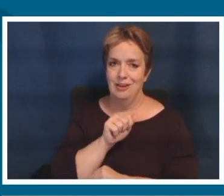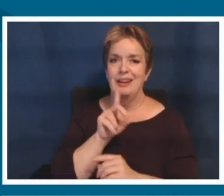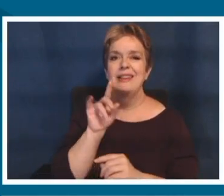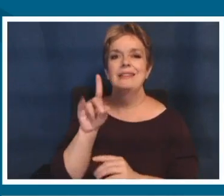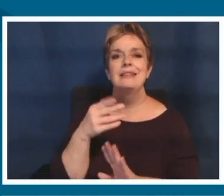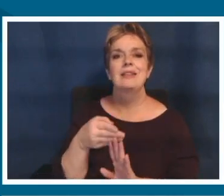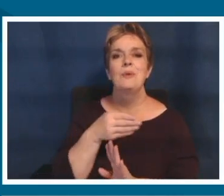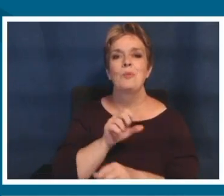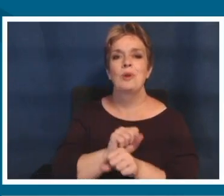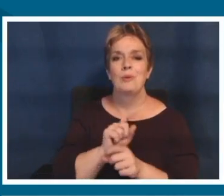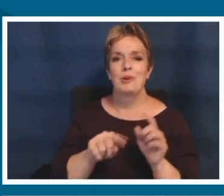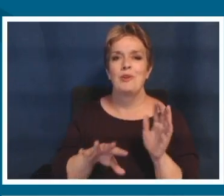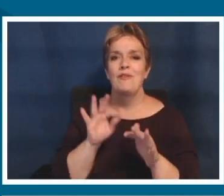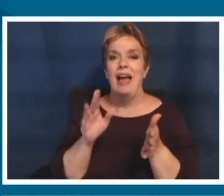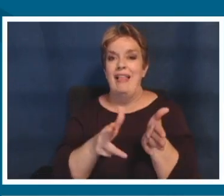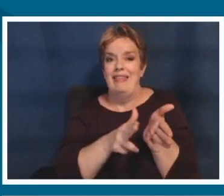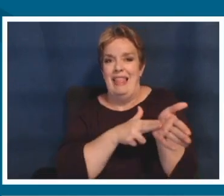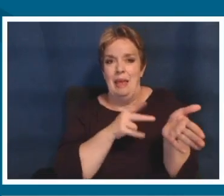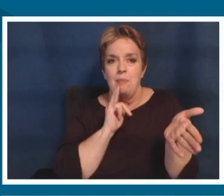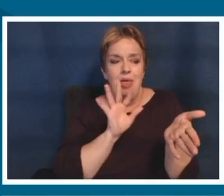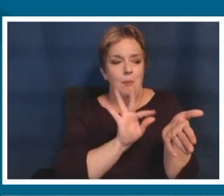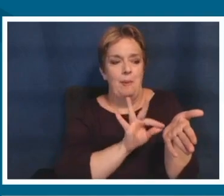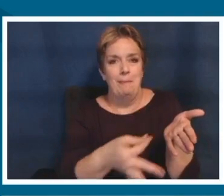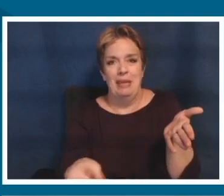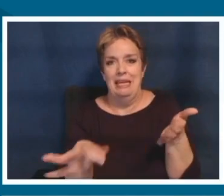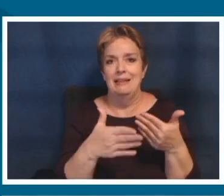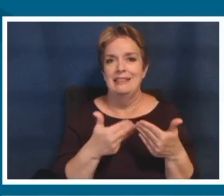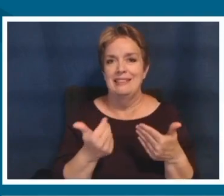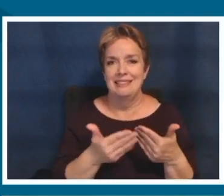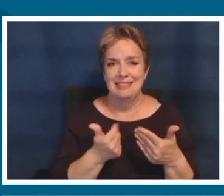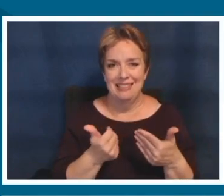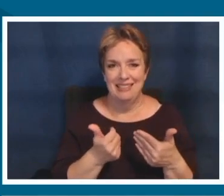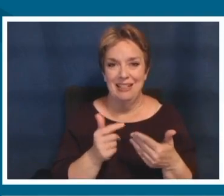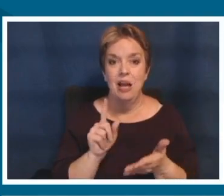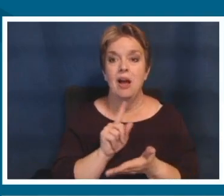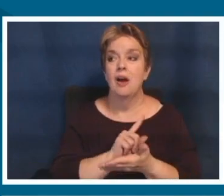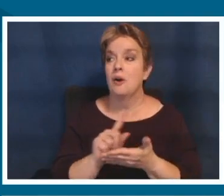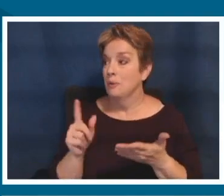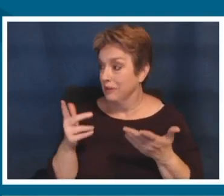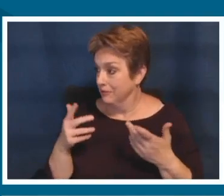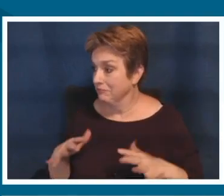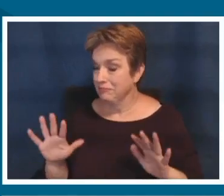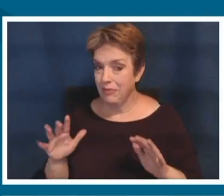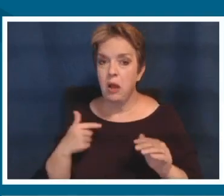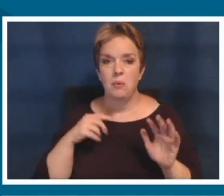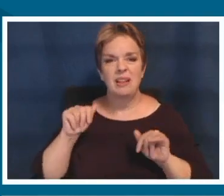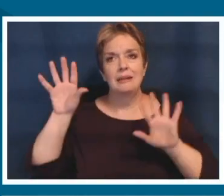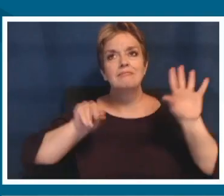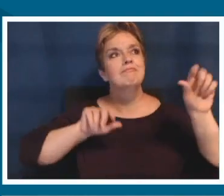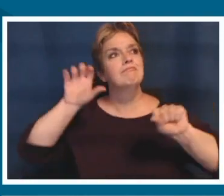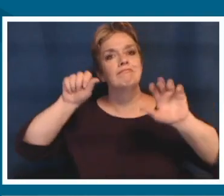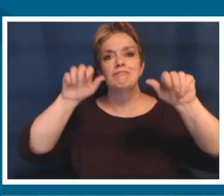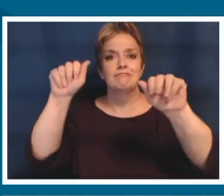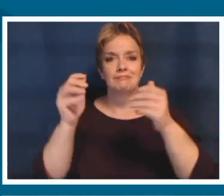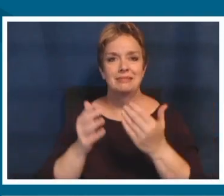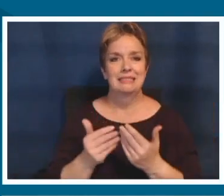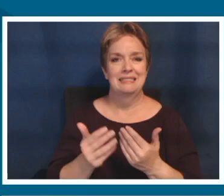after the week was over we were able to work with the kids and get get them down but i didn't i was part of the team that